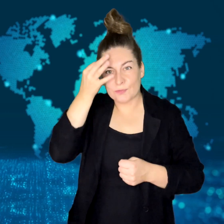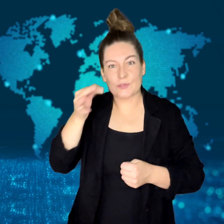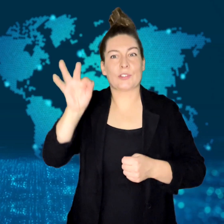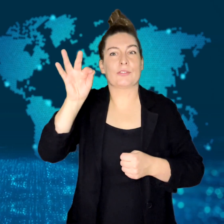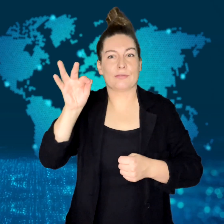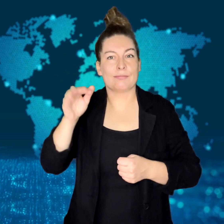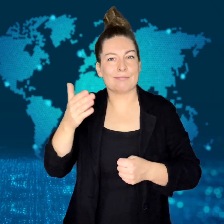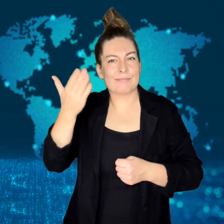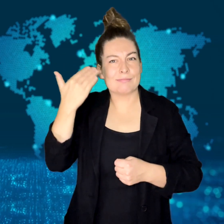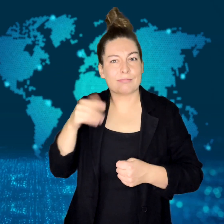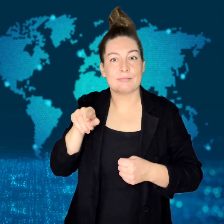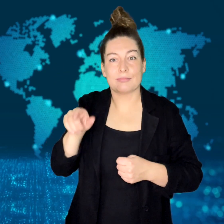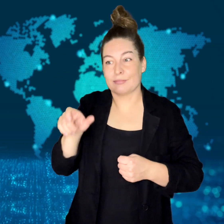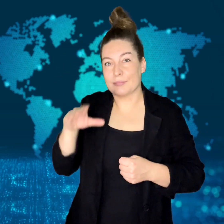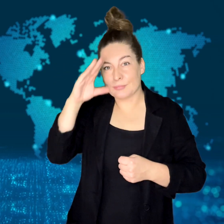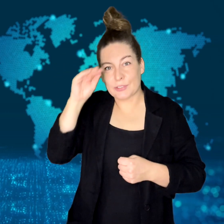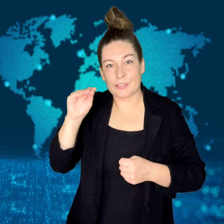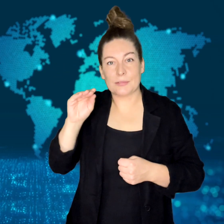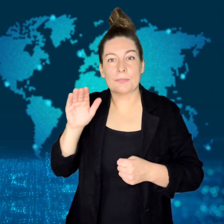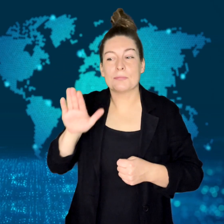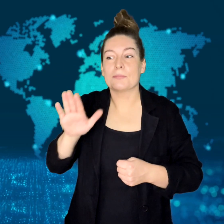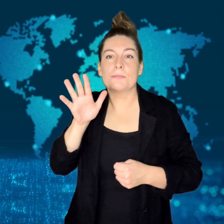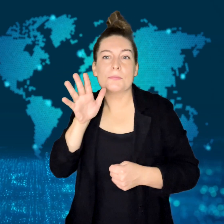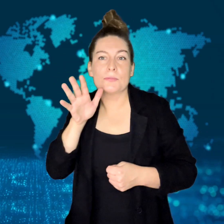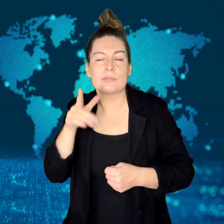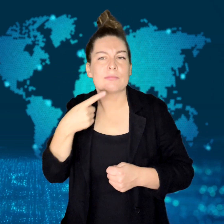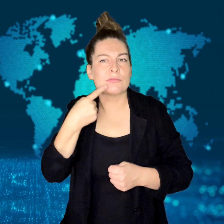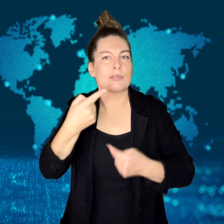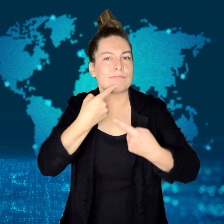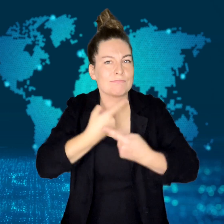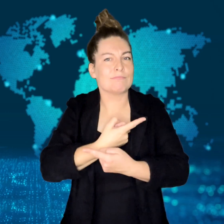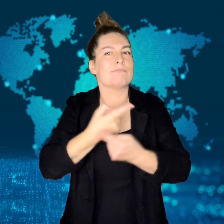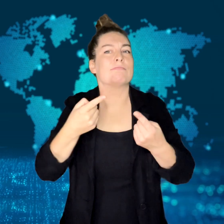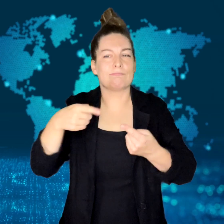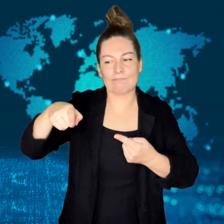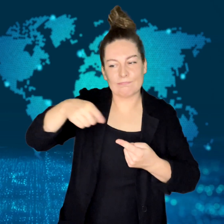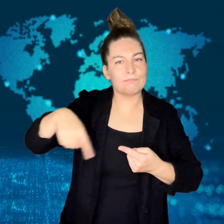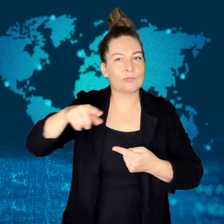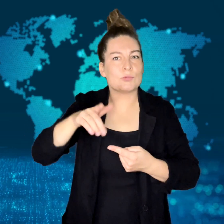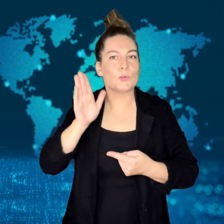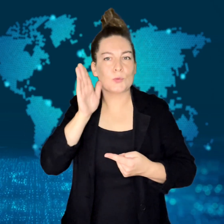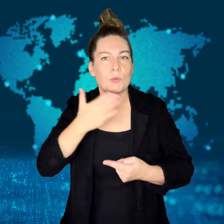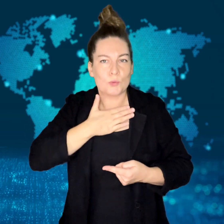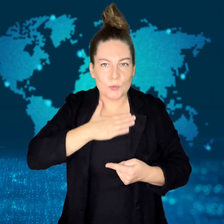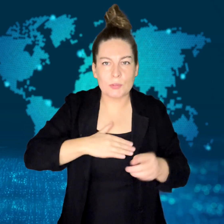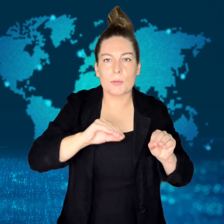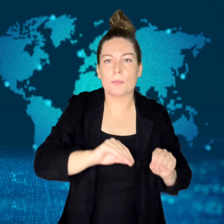in France before his mother announced they were moving to Finland.